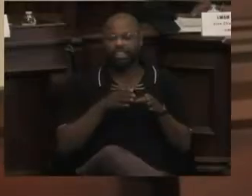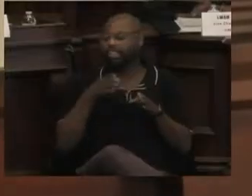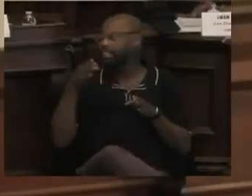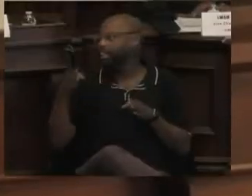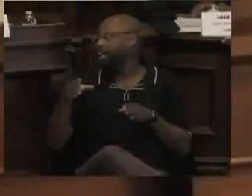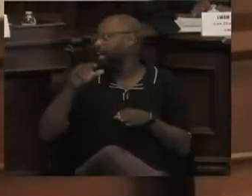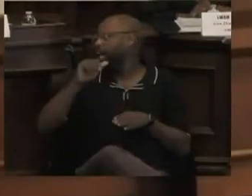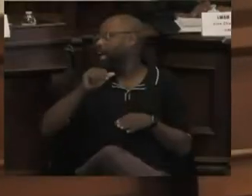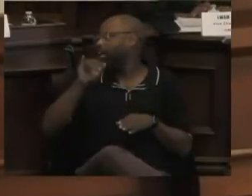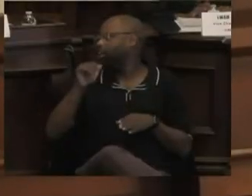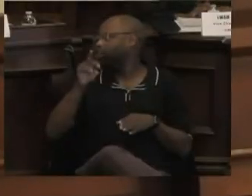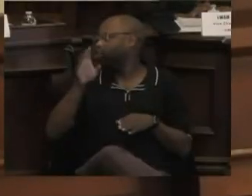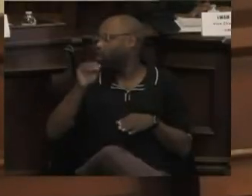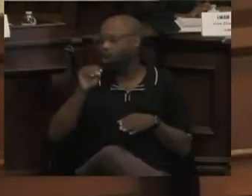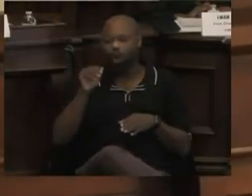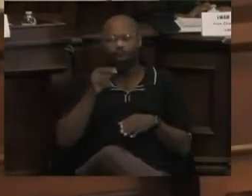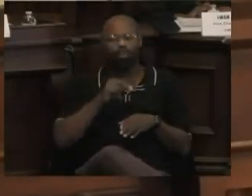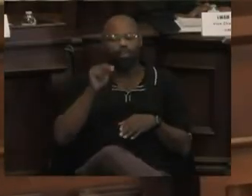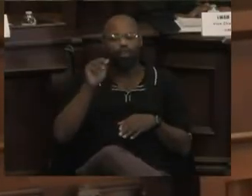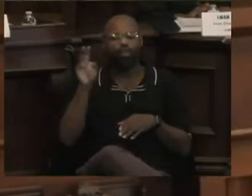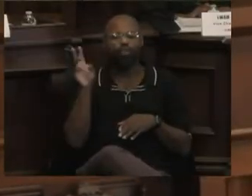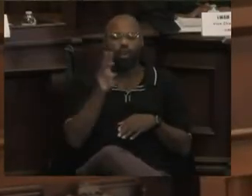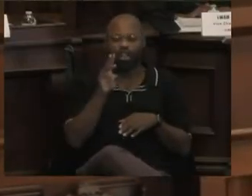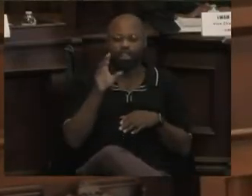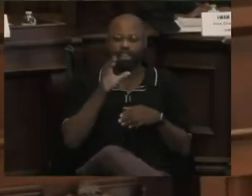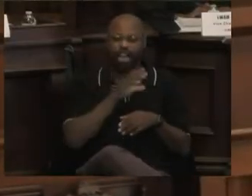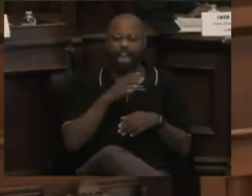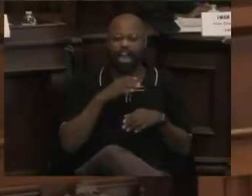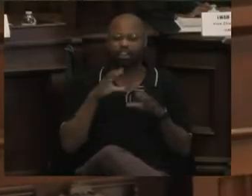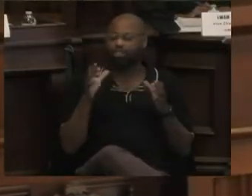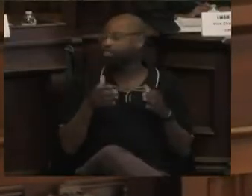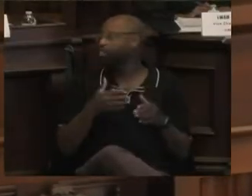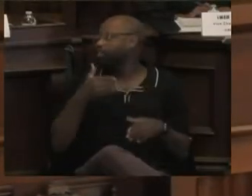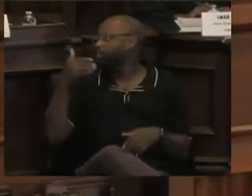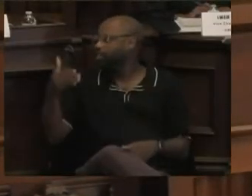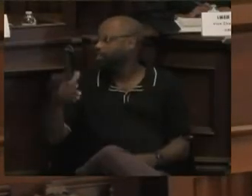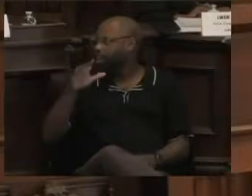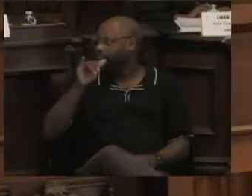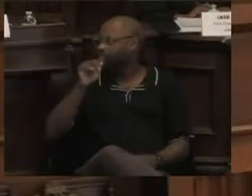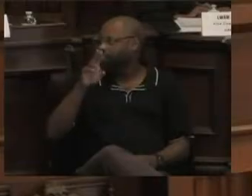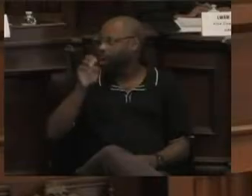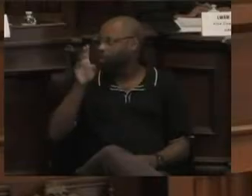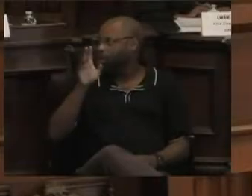vice chair and East District